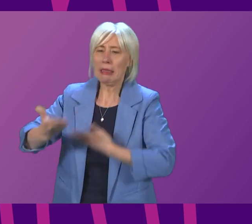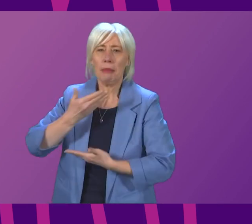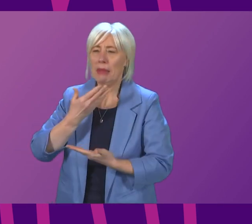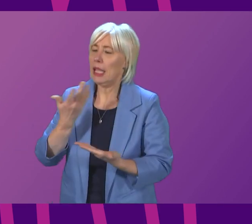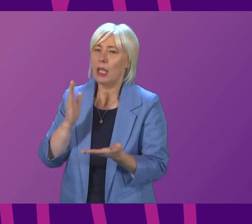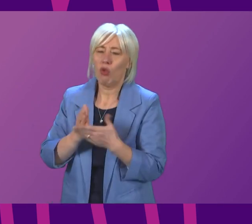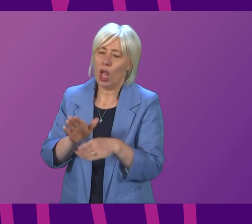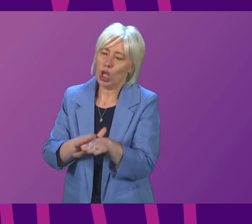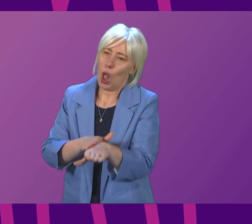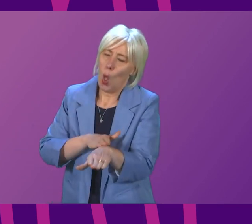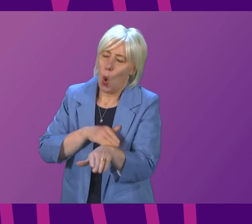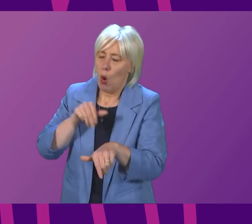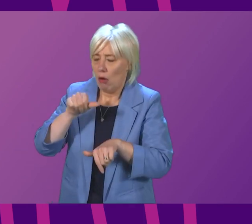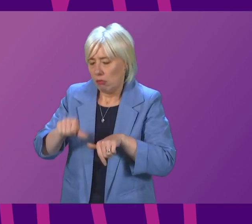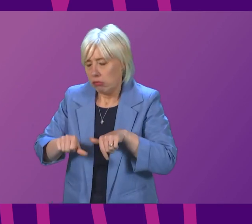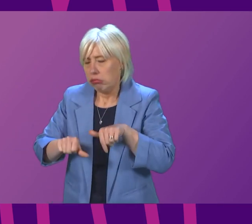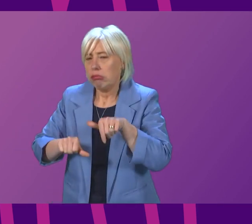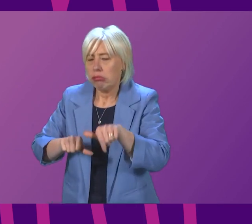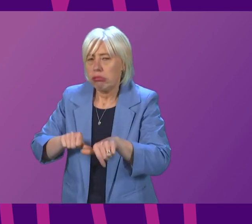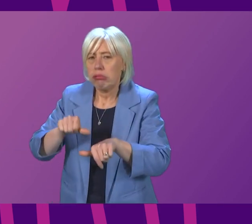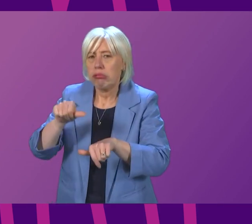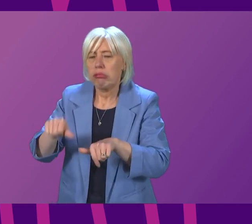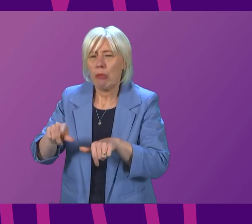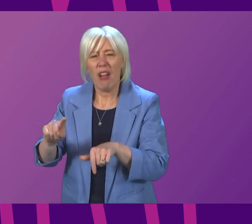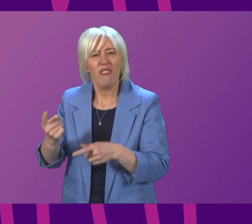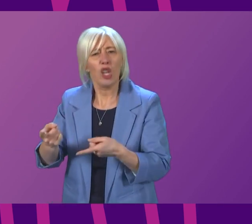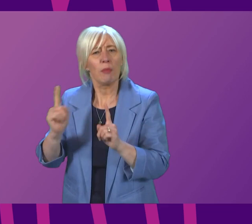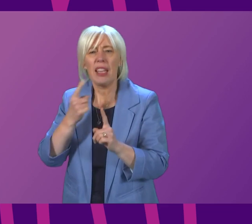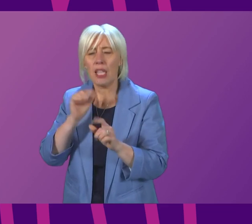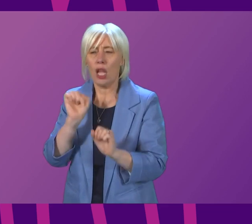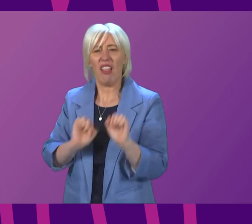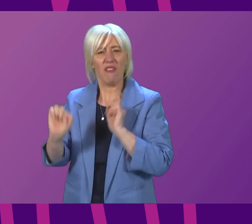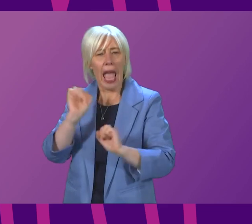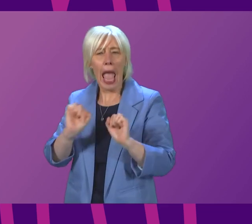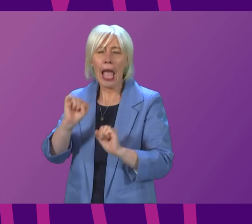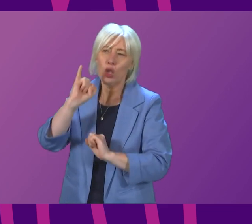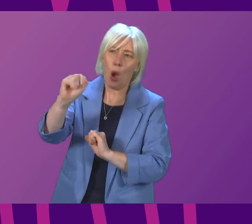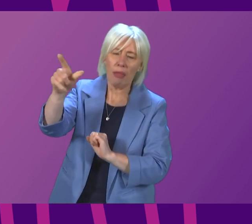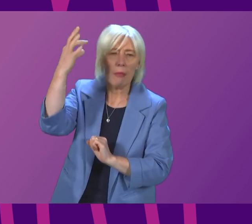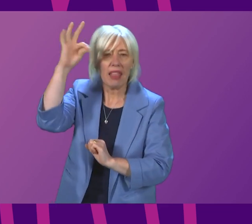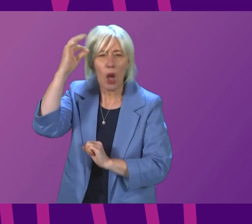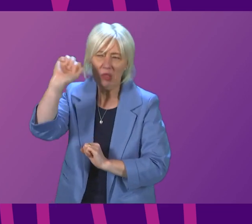a snail’s pace, but the First Minister somehow defends it or blames councils for not acting quickly enough.